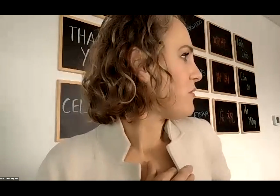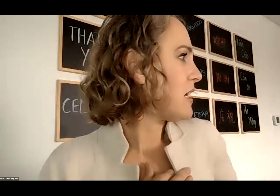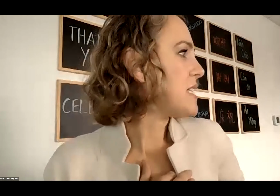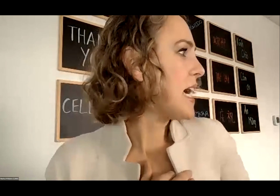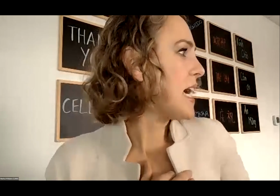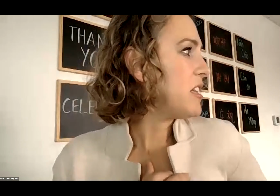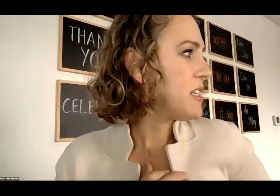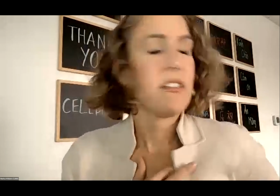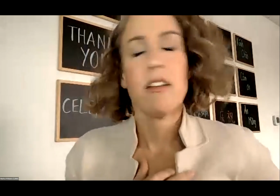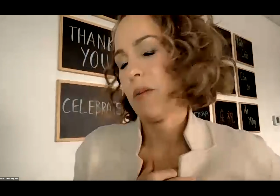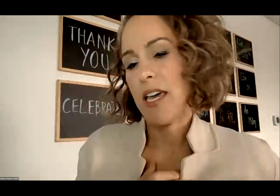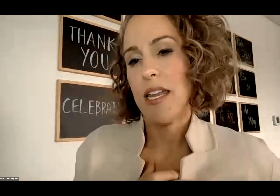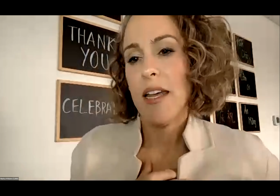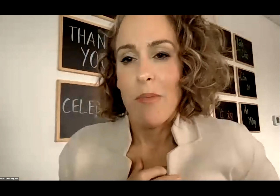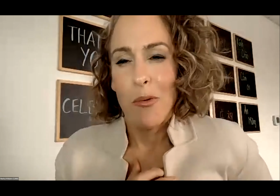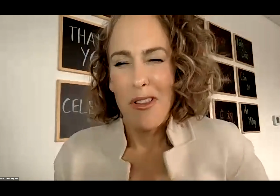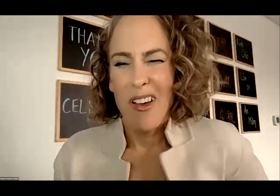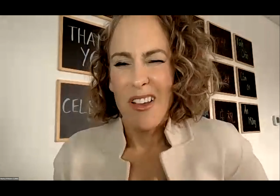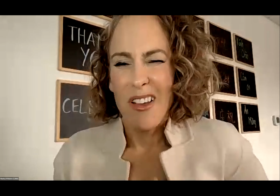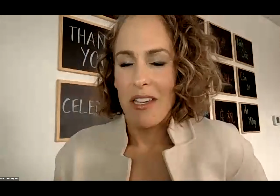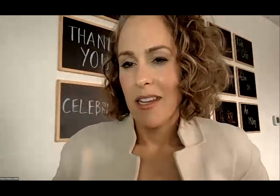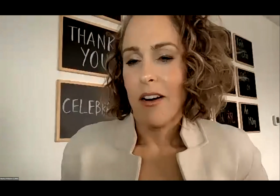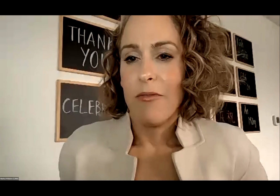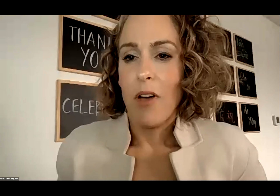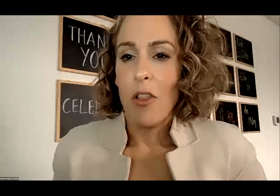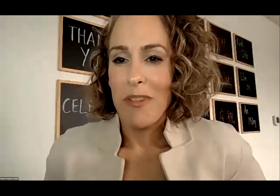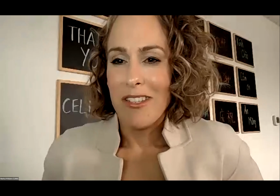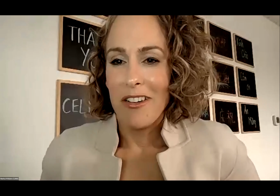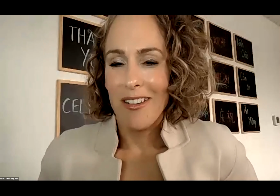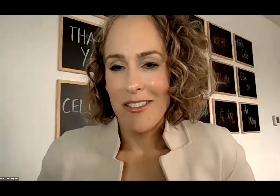if we have time a link to the website, but you'll also get it in our followup material.